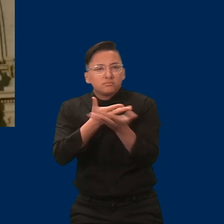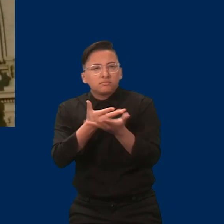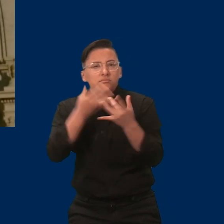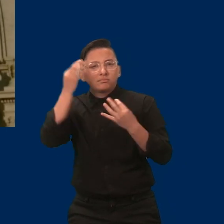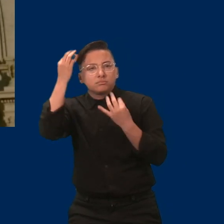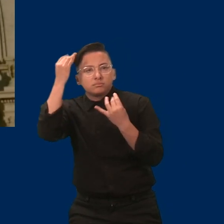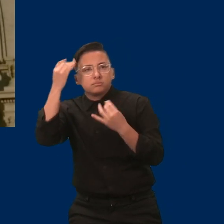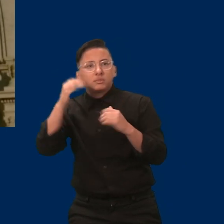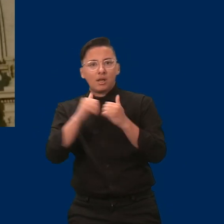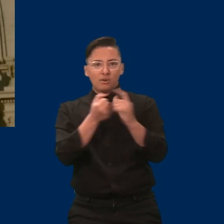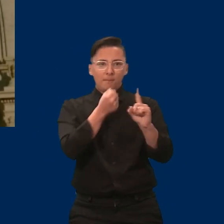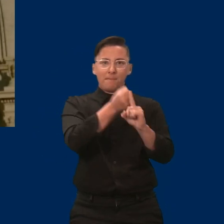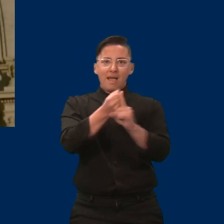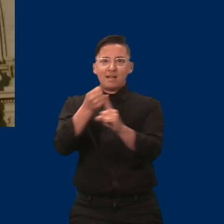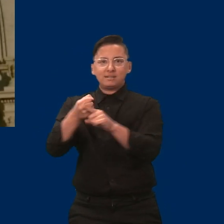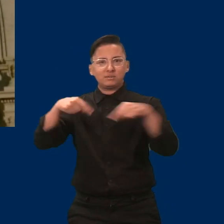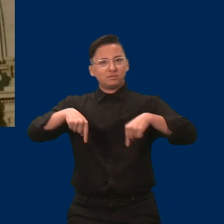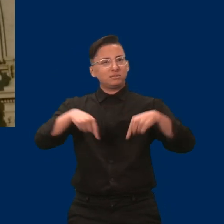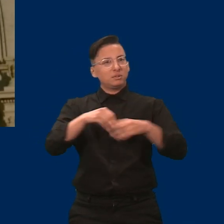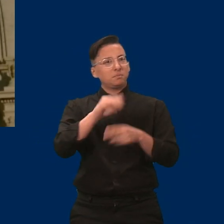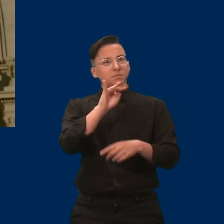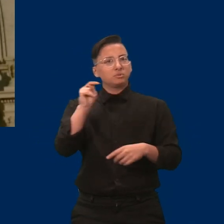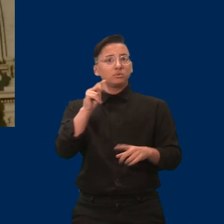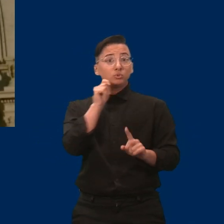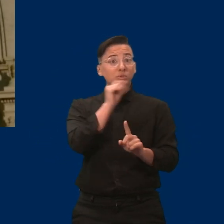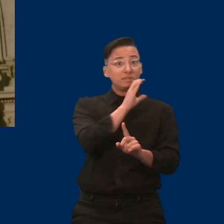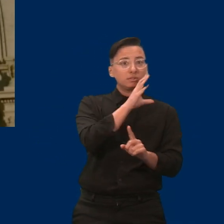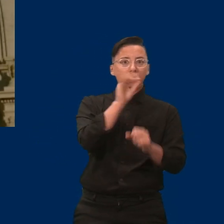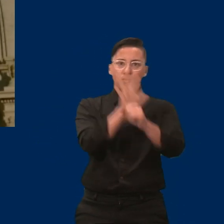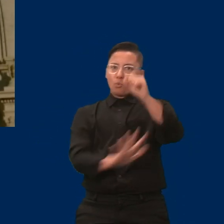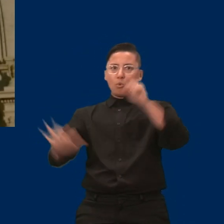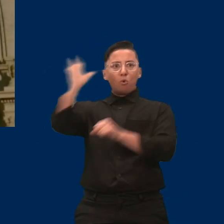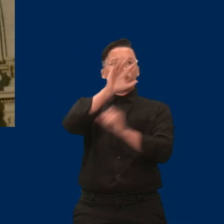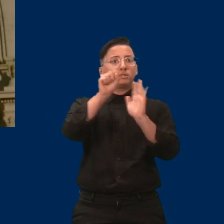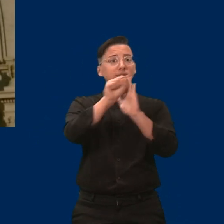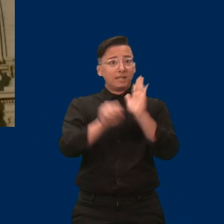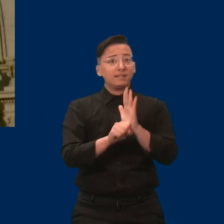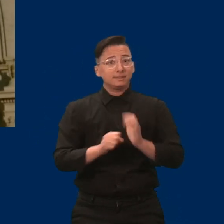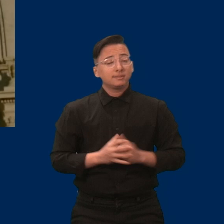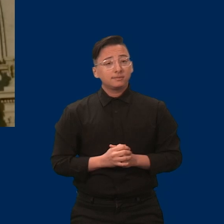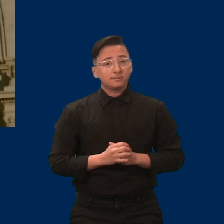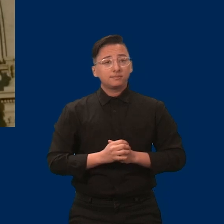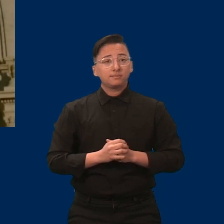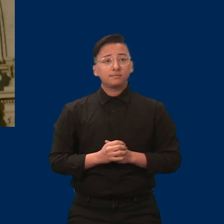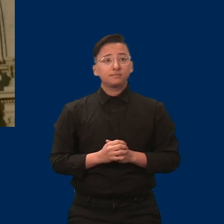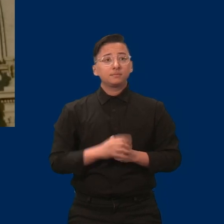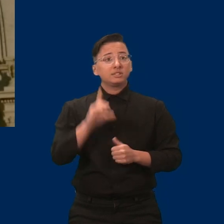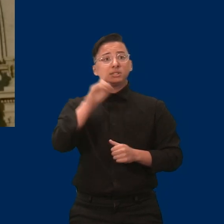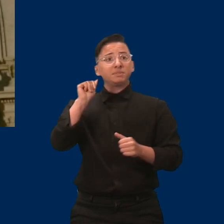and in the metro statewide. Disability is part of every culture, every community,